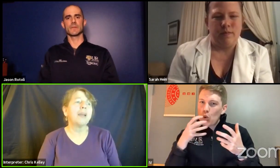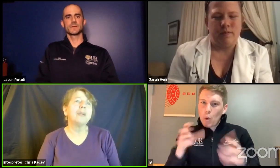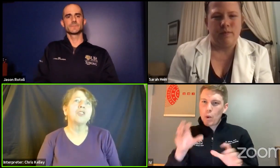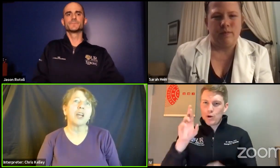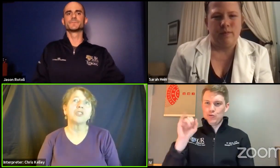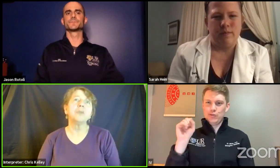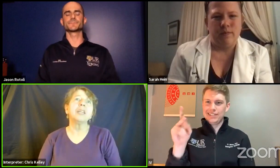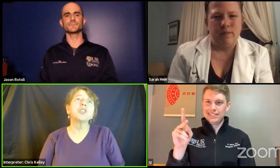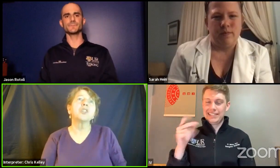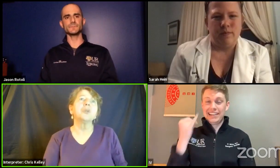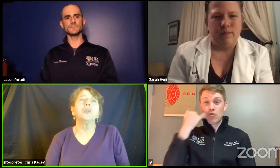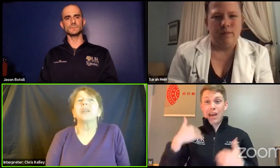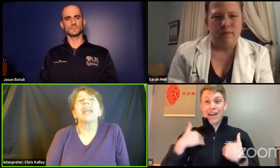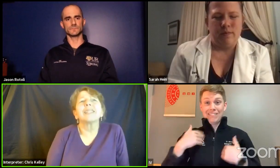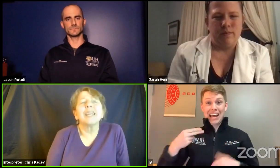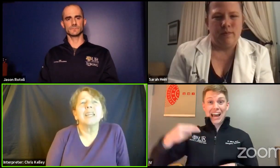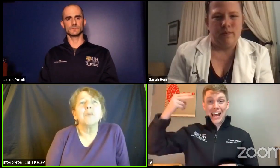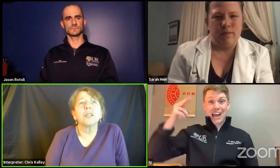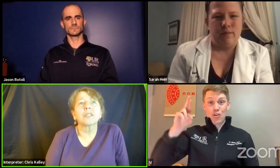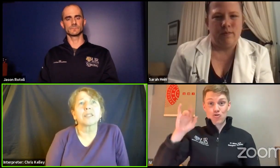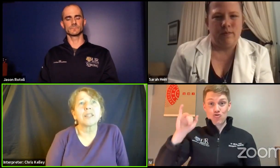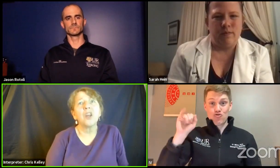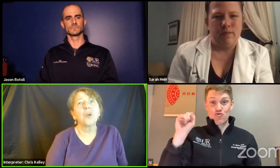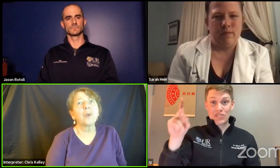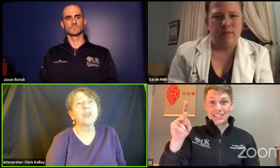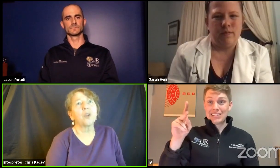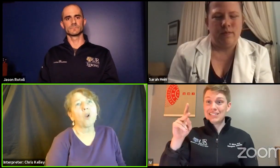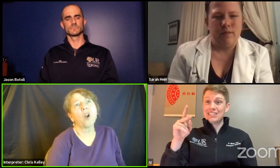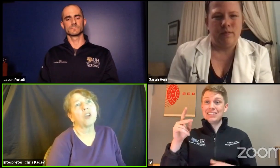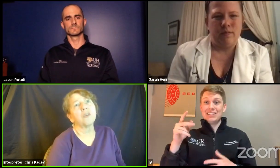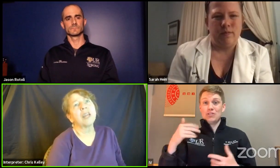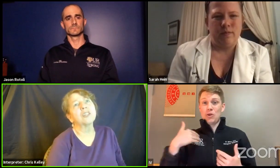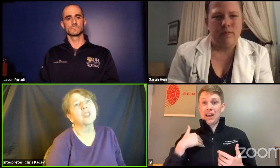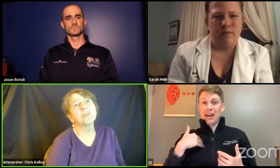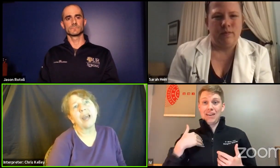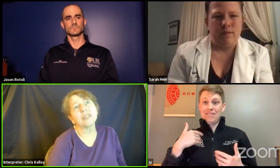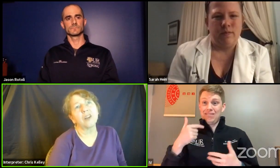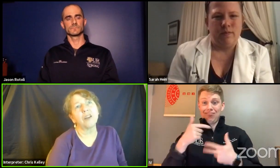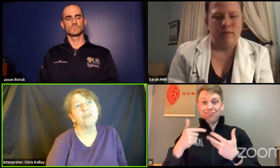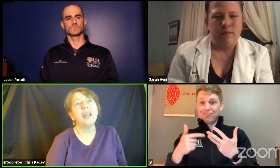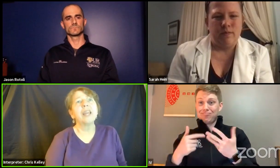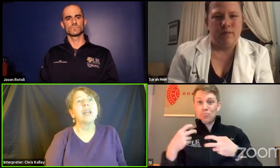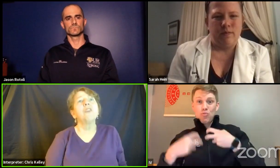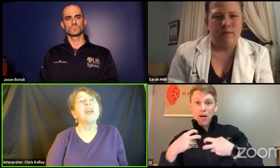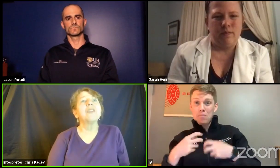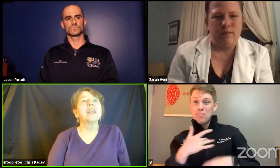vessels in there. They go into -- the arteries go into your heart and if those